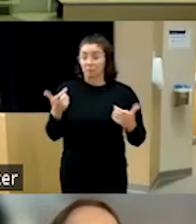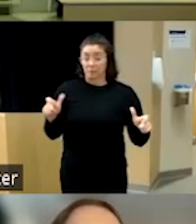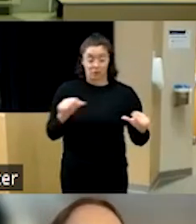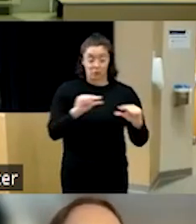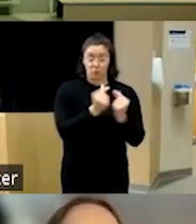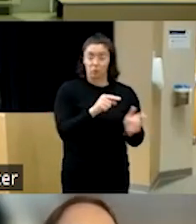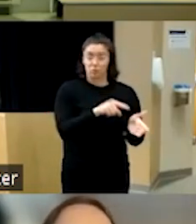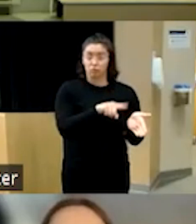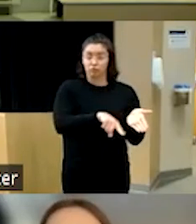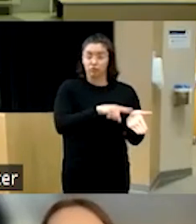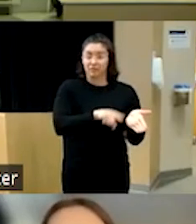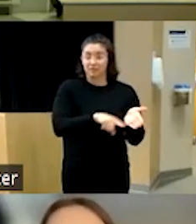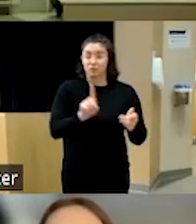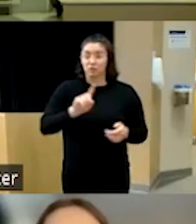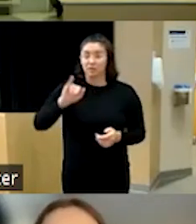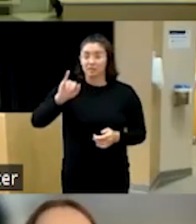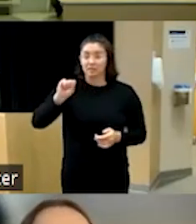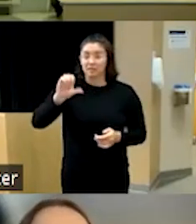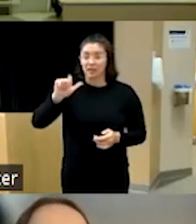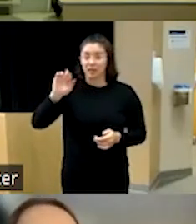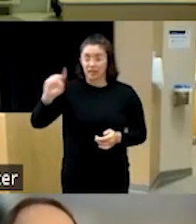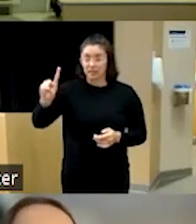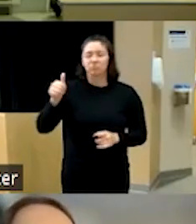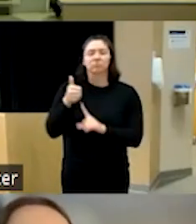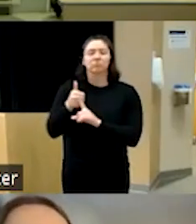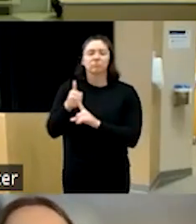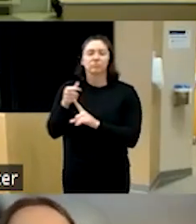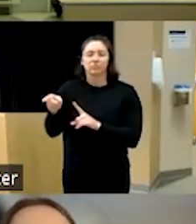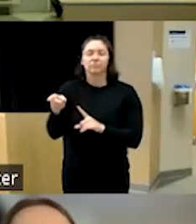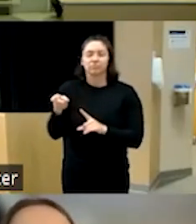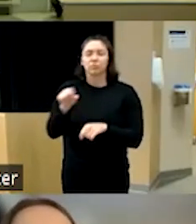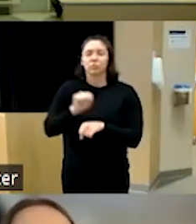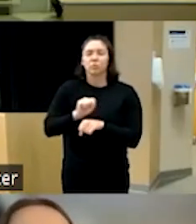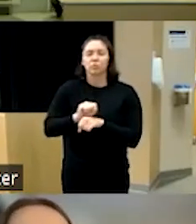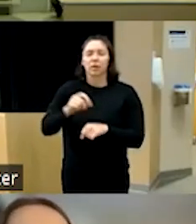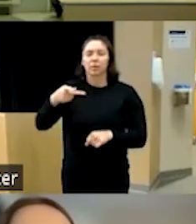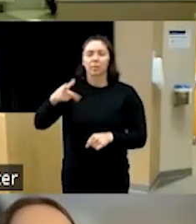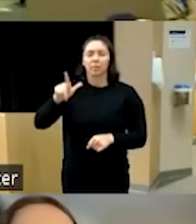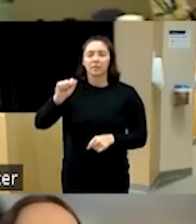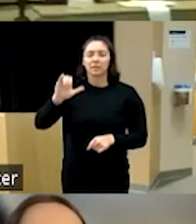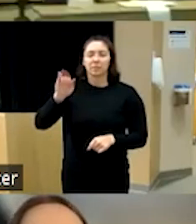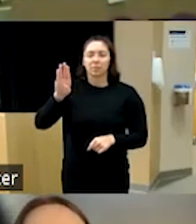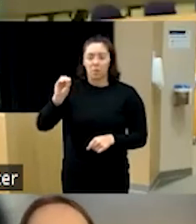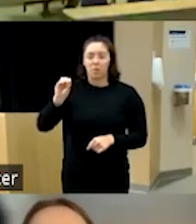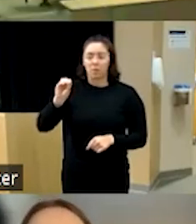Essen by urica Bingo and she is um well she works on Placebo but the research group is